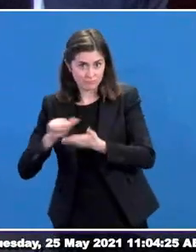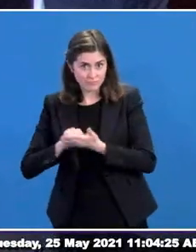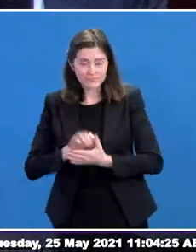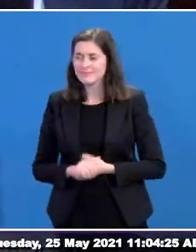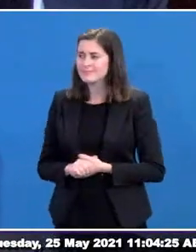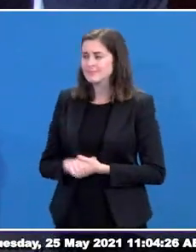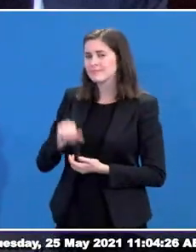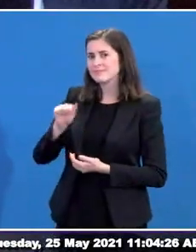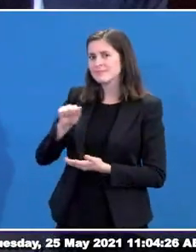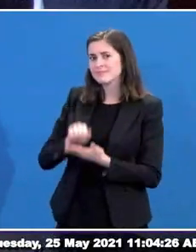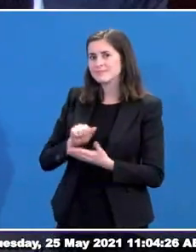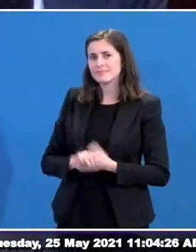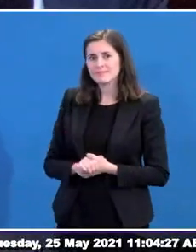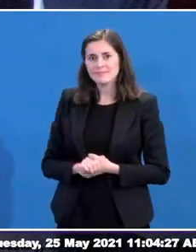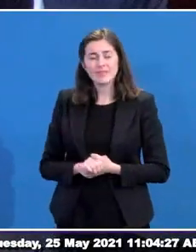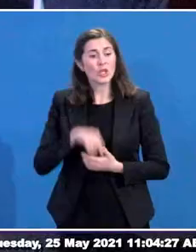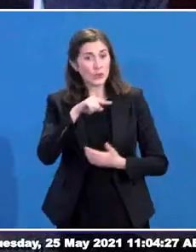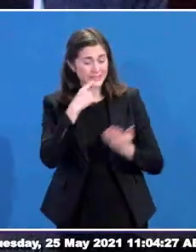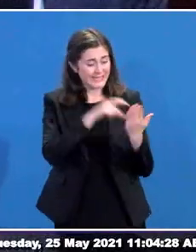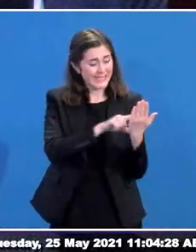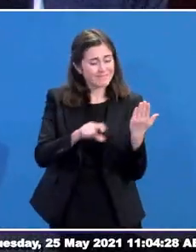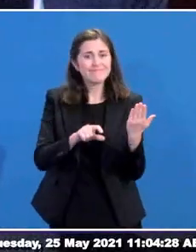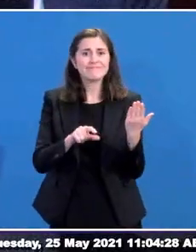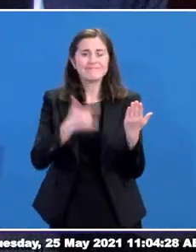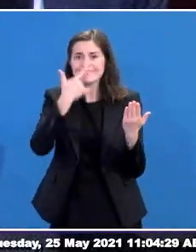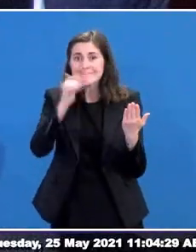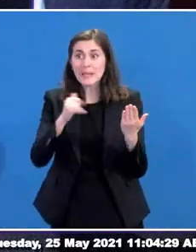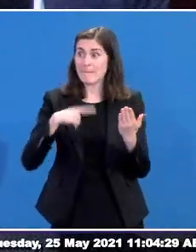of the case management system and the consequence for families